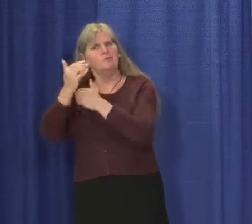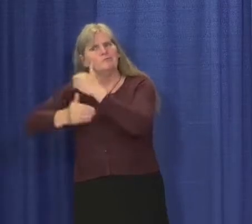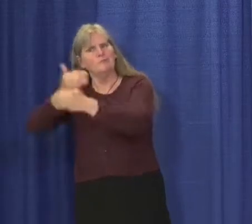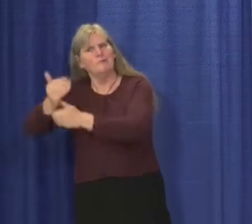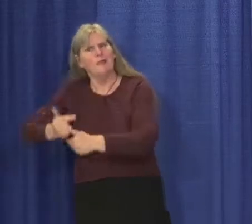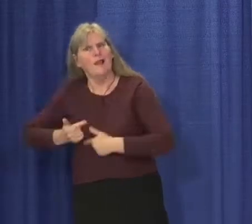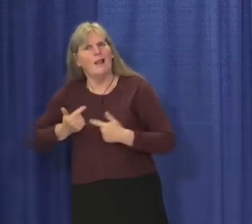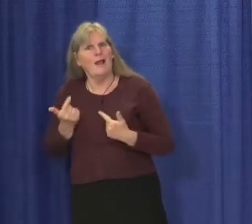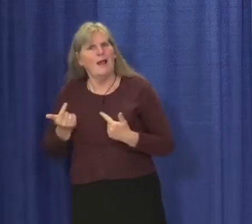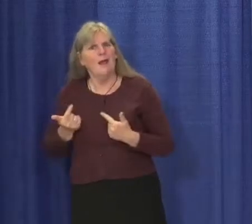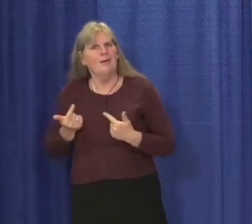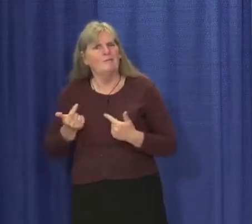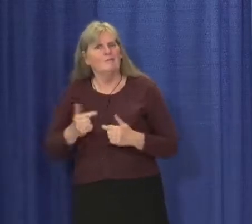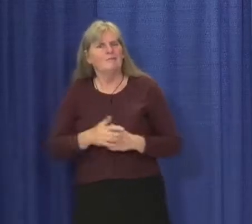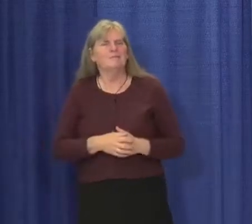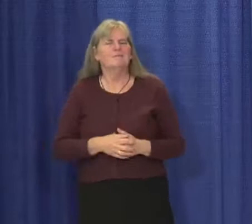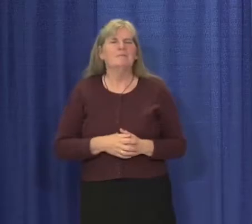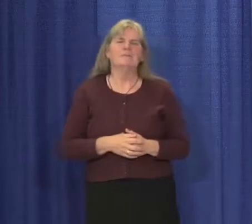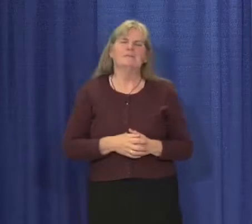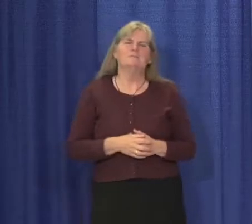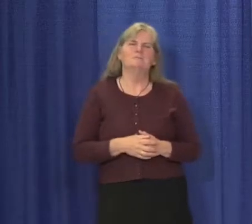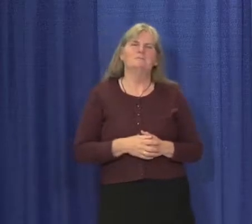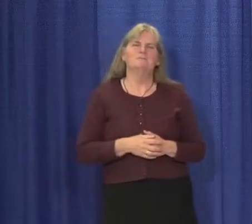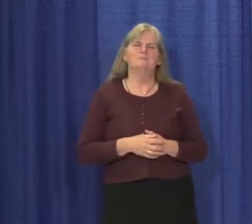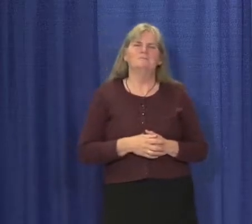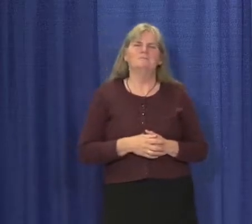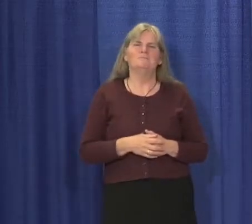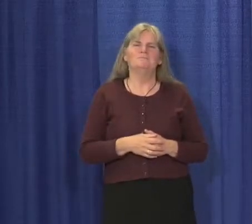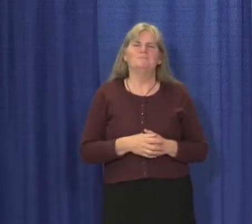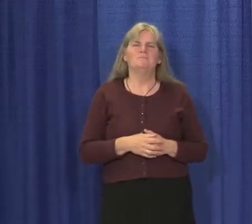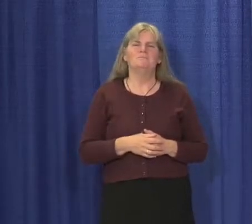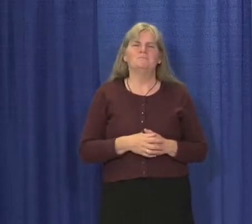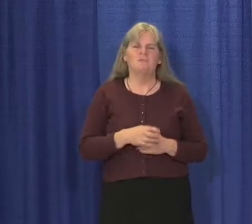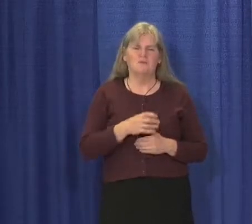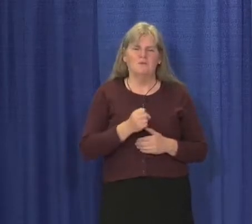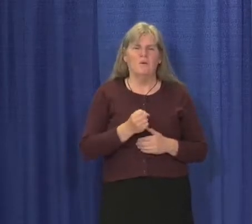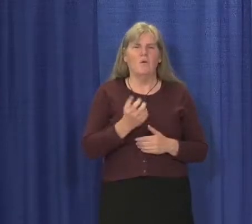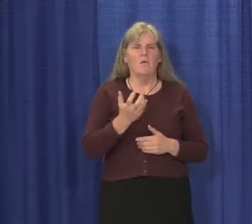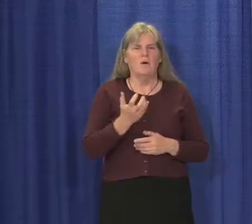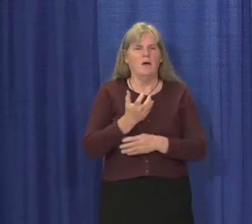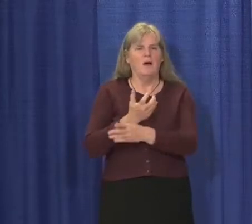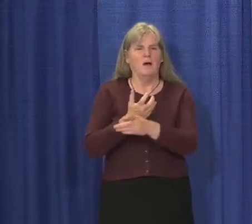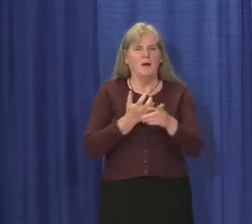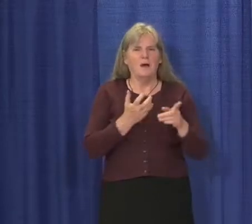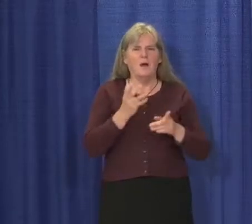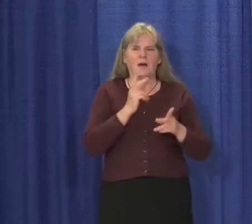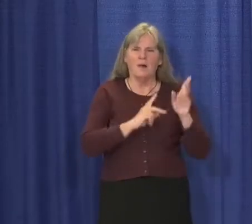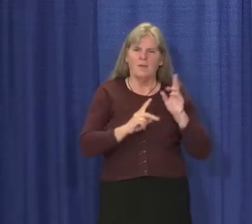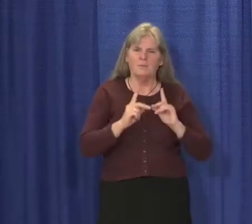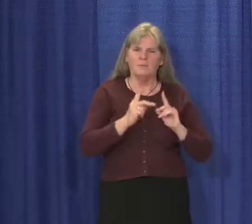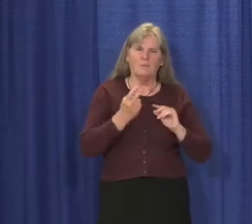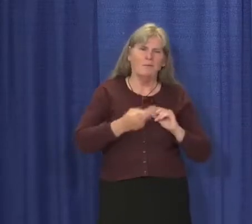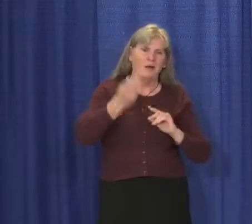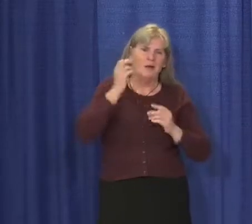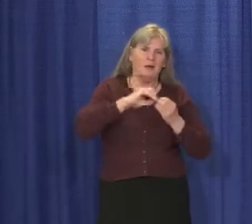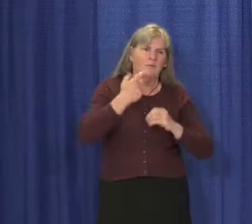responsibilities as a premier spoke about and the push to get as many people vaccinated.